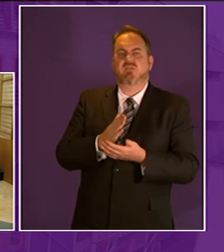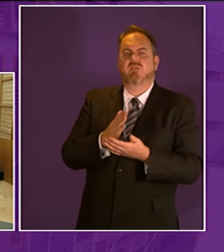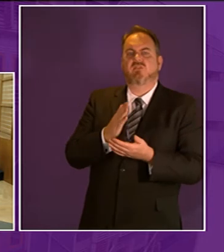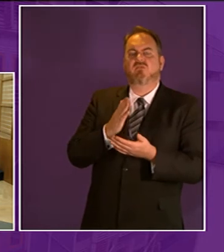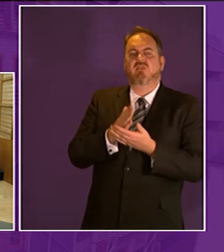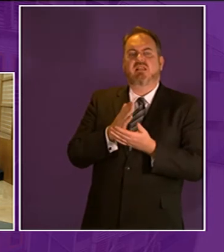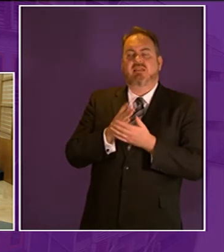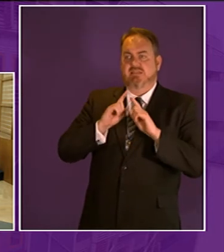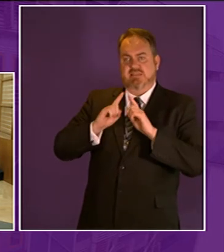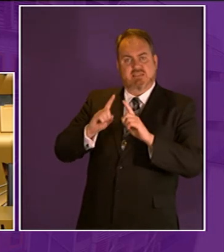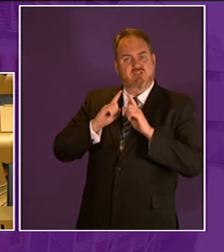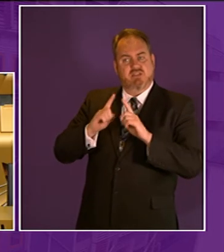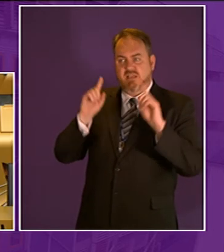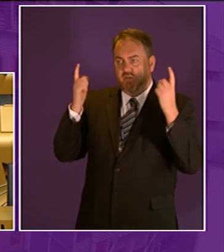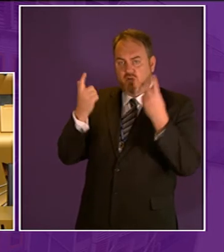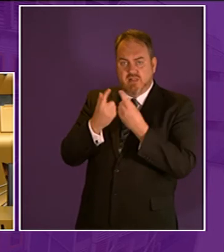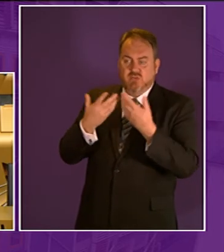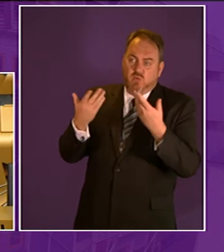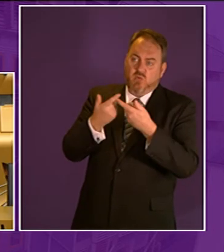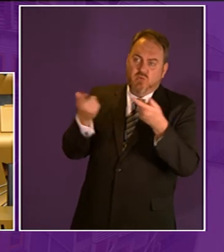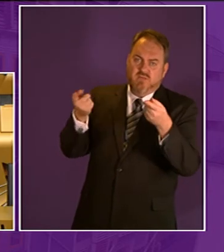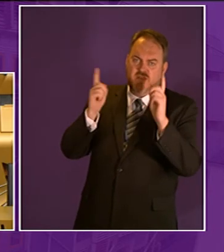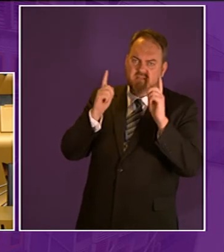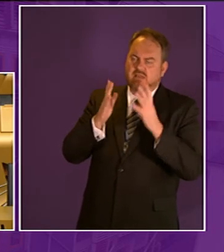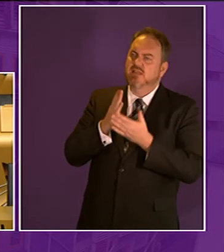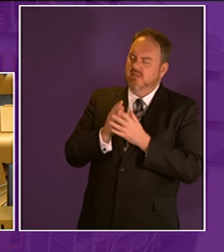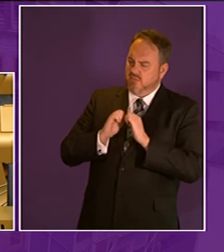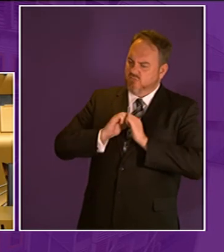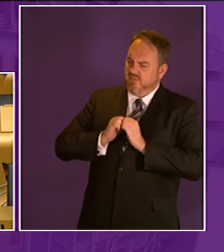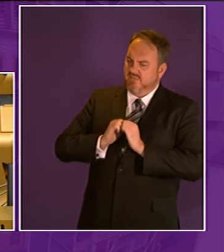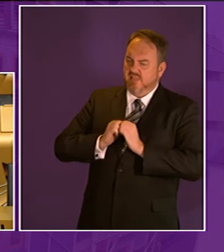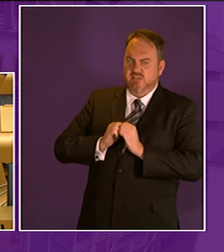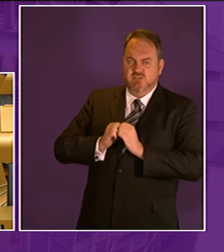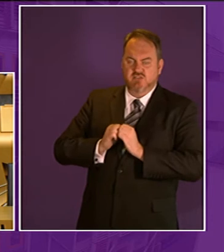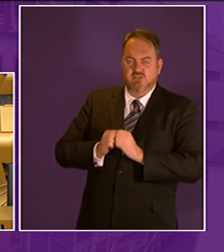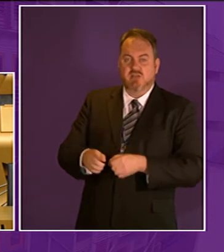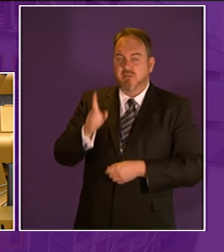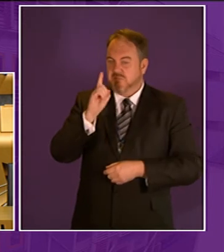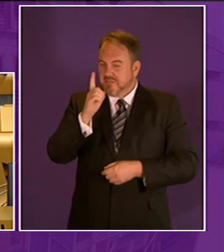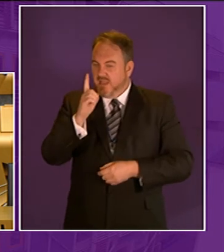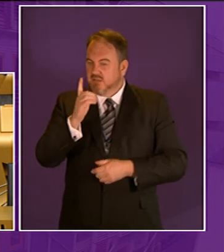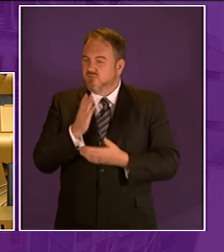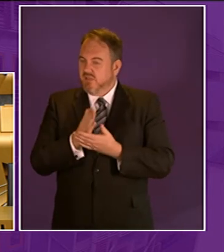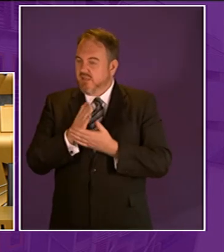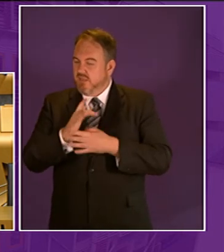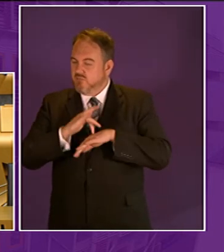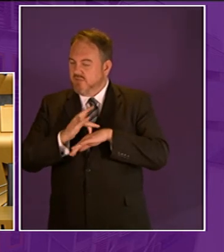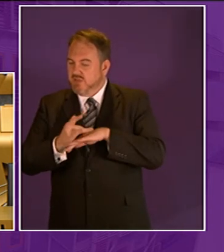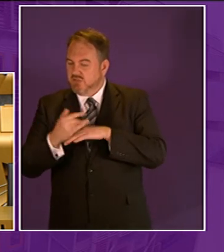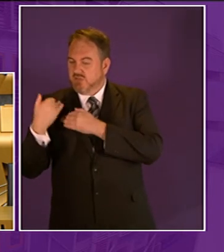or university—is a great privilege. Does the Deputy First Minister agree that the overriding professional duty on all teachers